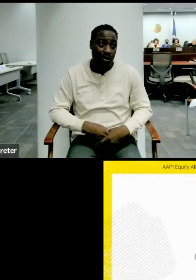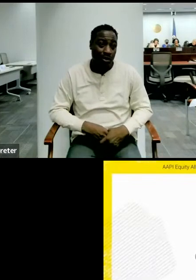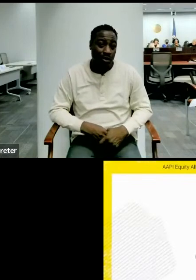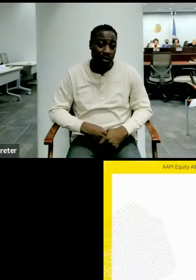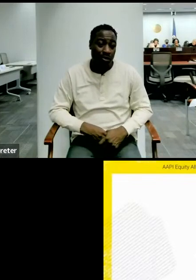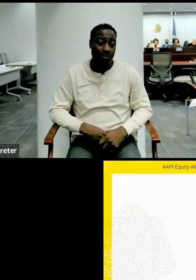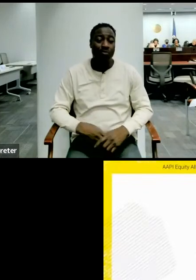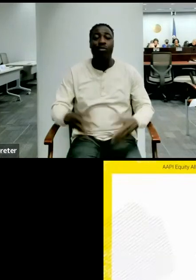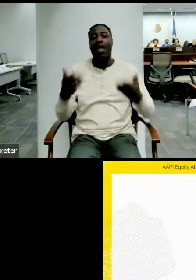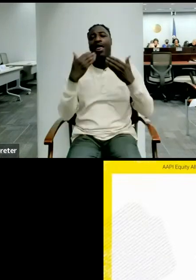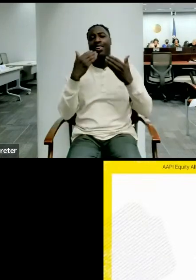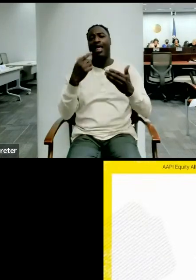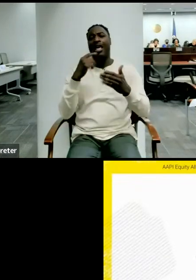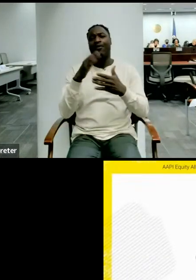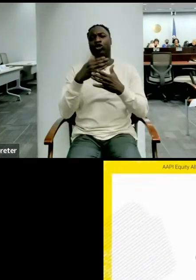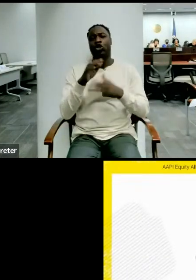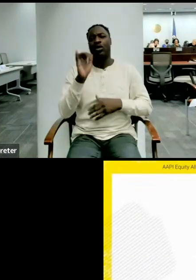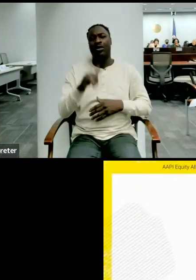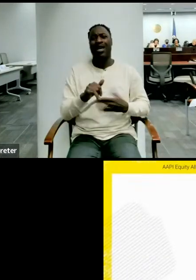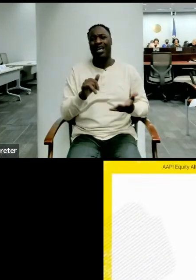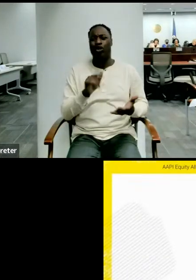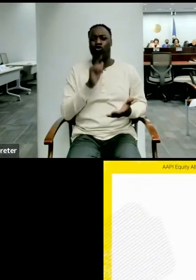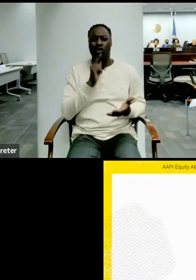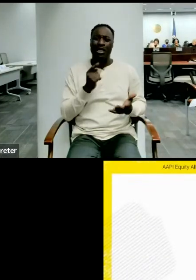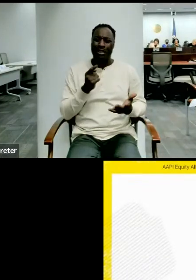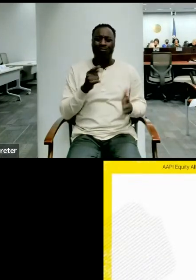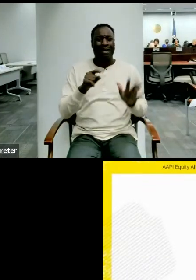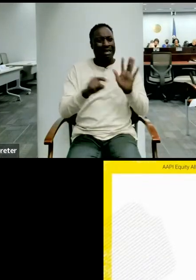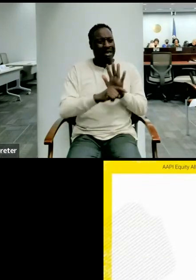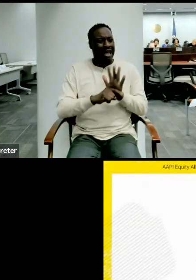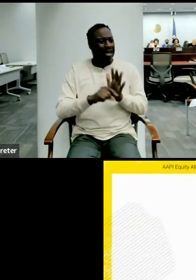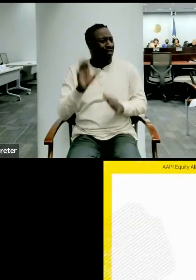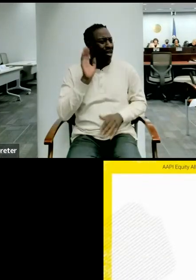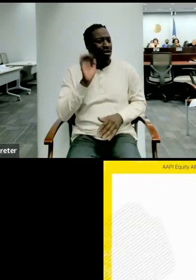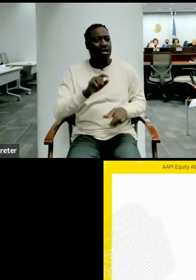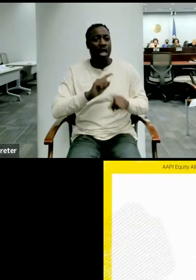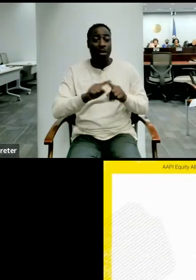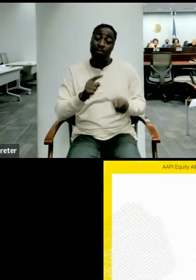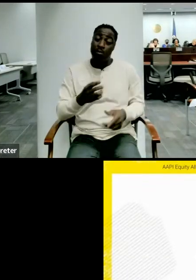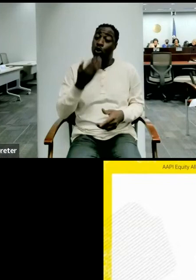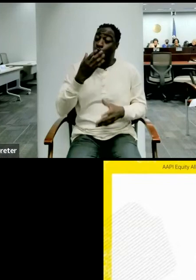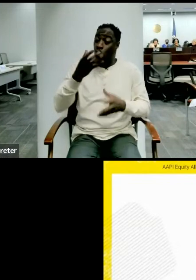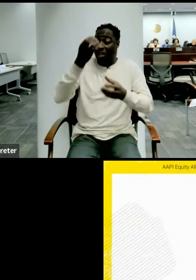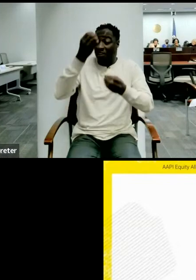Thank you for sharing that, it is discouraging to hear, but absolutely information we need to have.